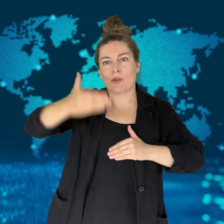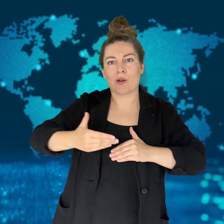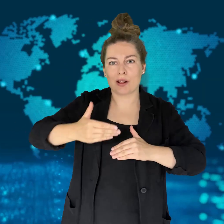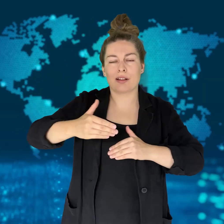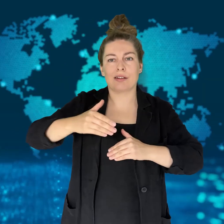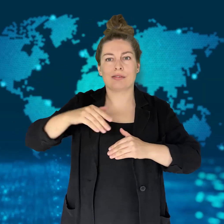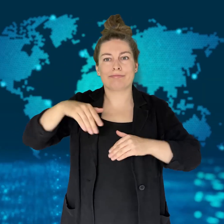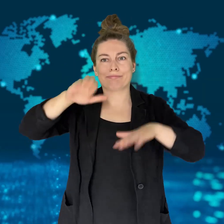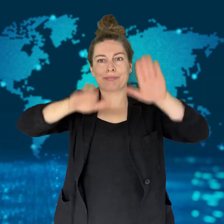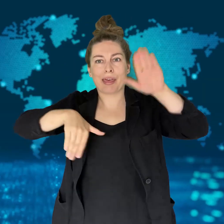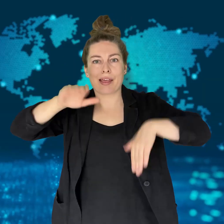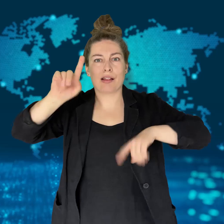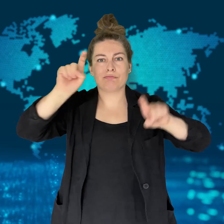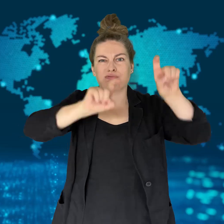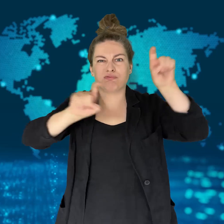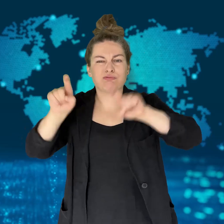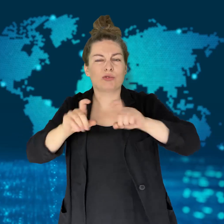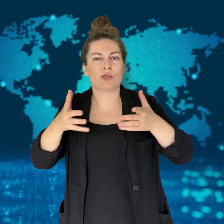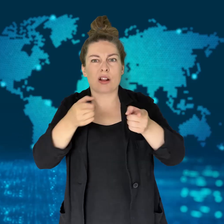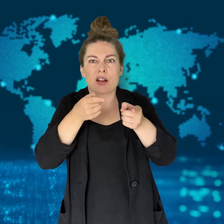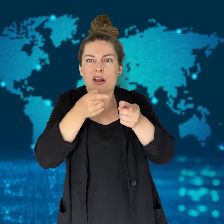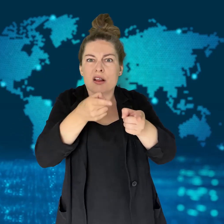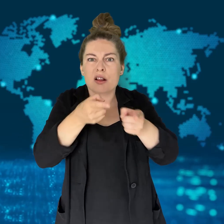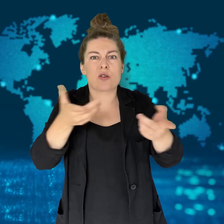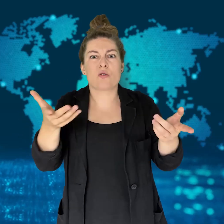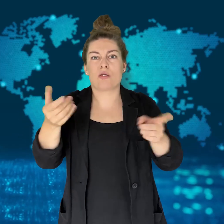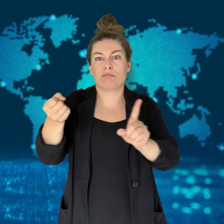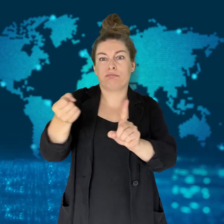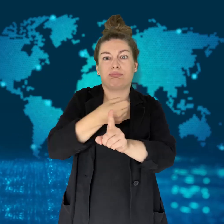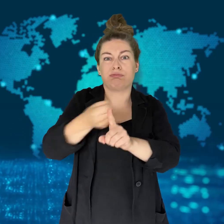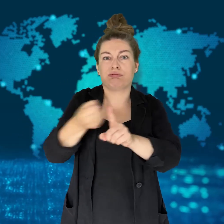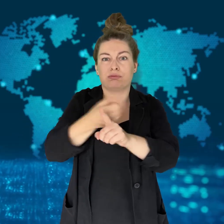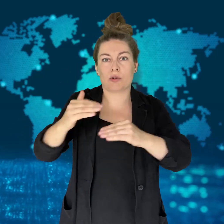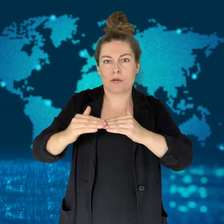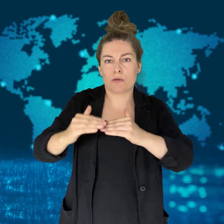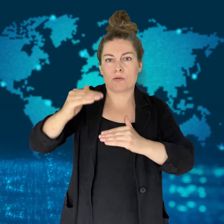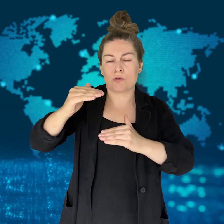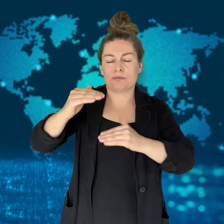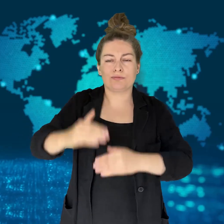This has included graffiti, threats, and violent attacks.